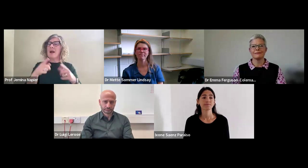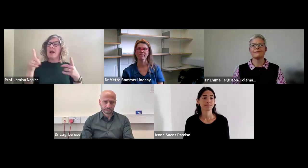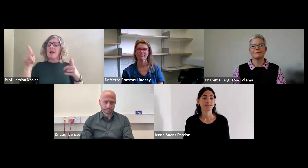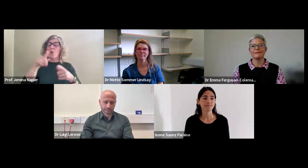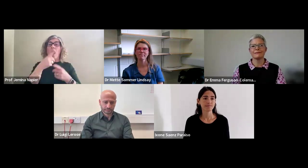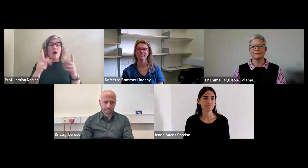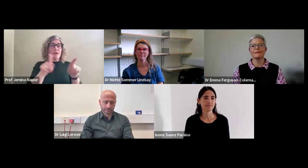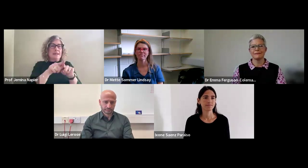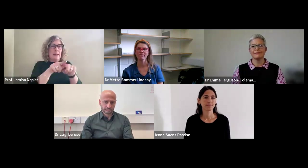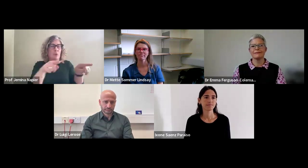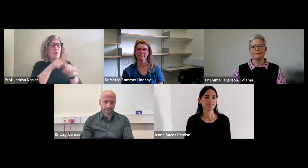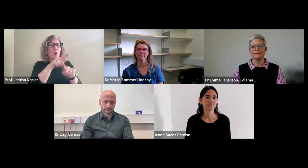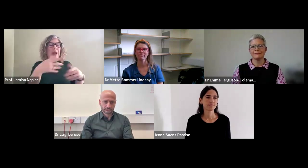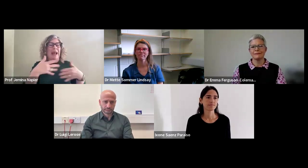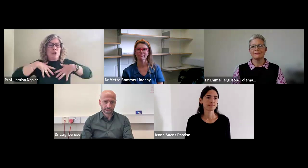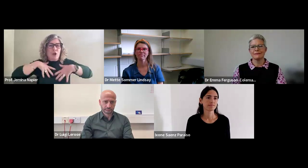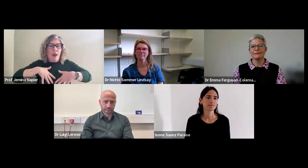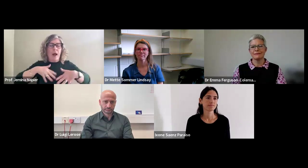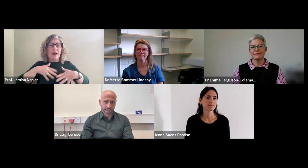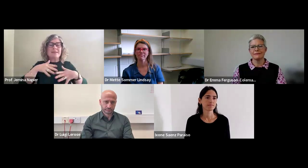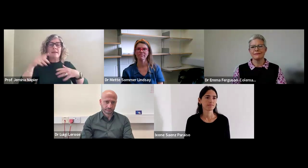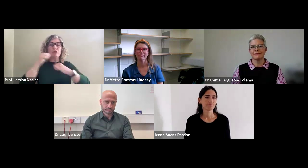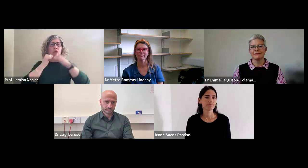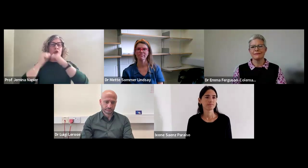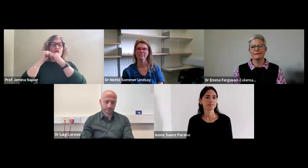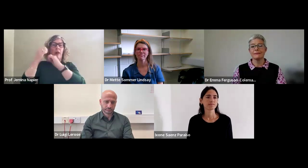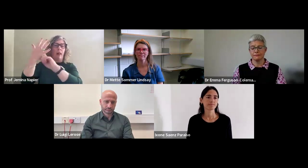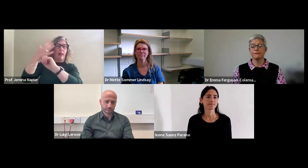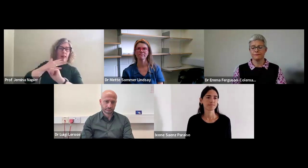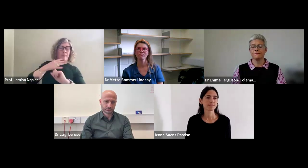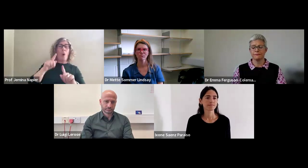it was her interpreter that wrote the thesis and not believing. So you're right Mette about the